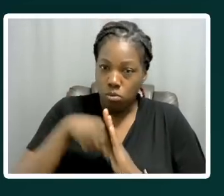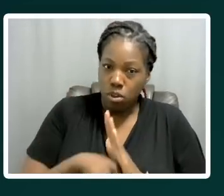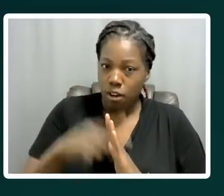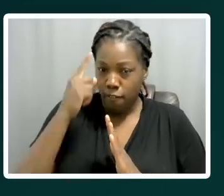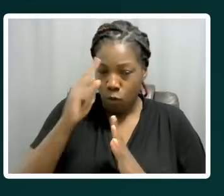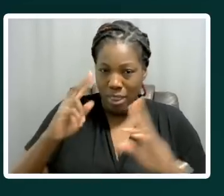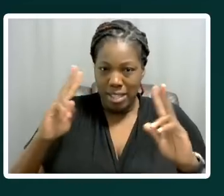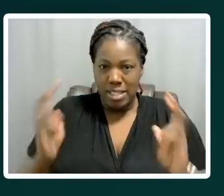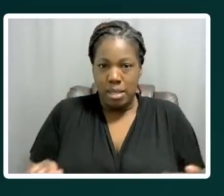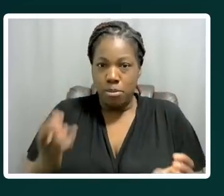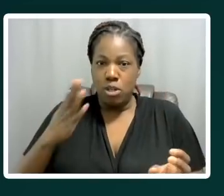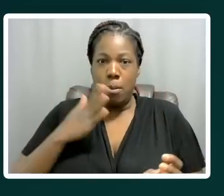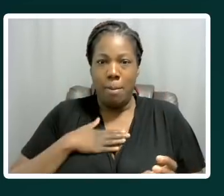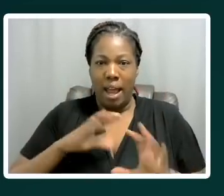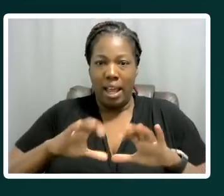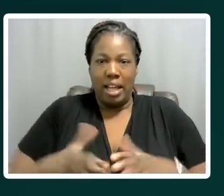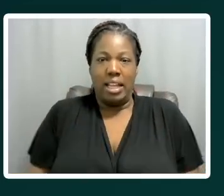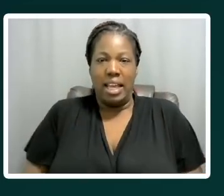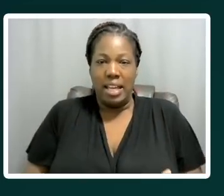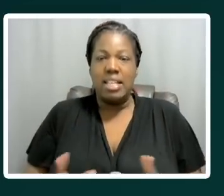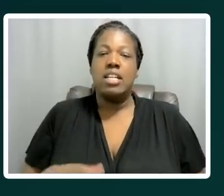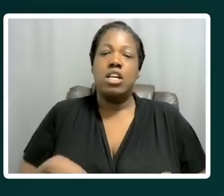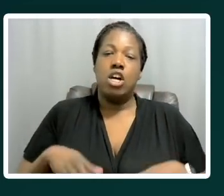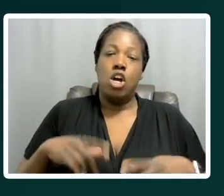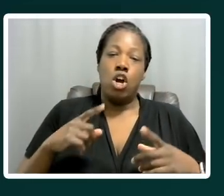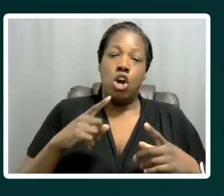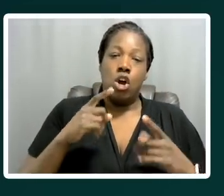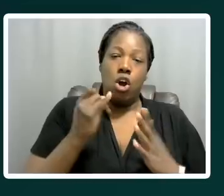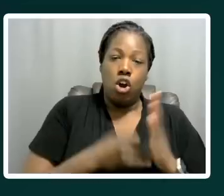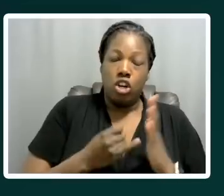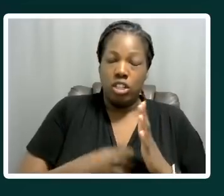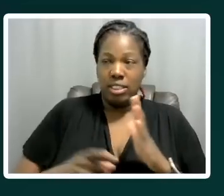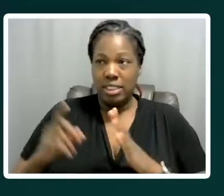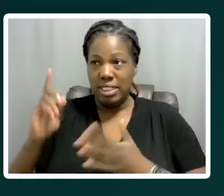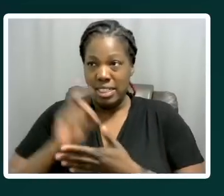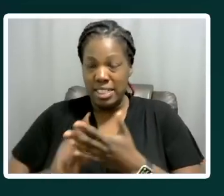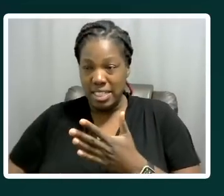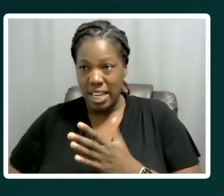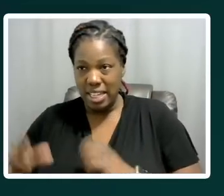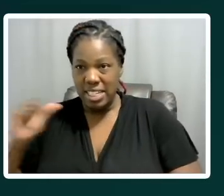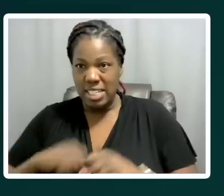the intersection of art, design, and science. A resource for both students and teachers to